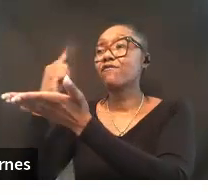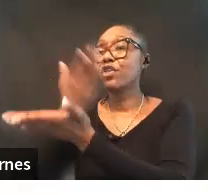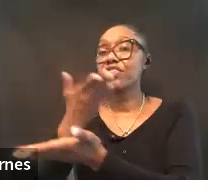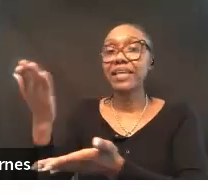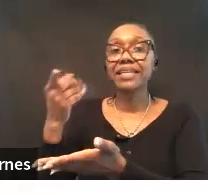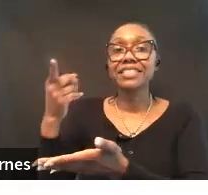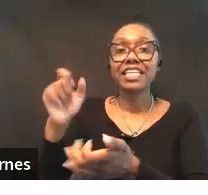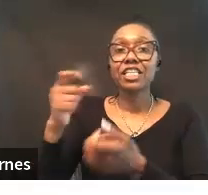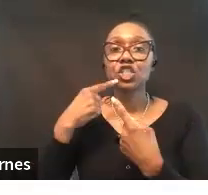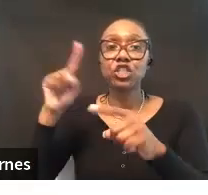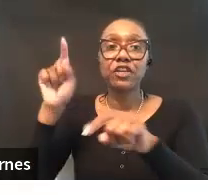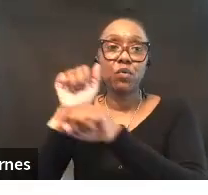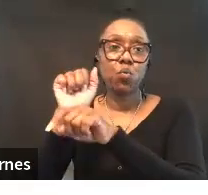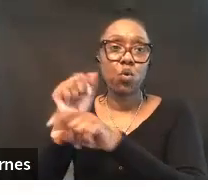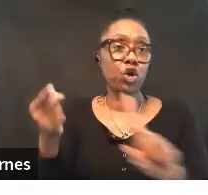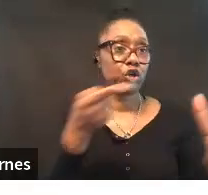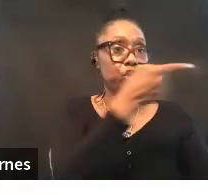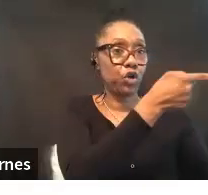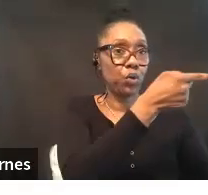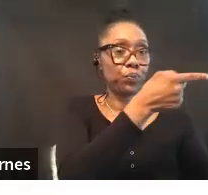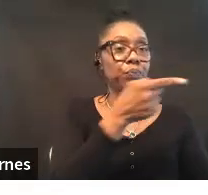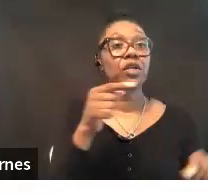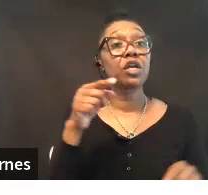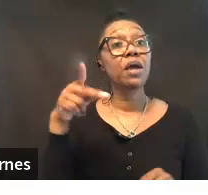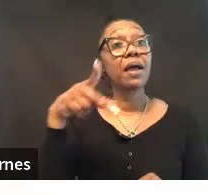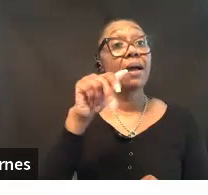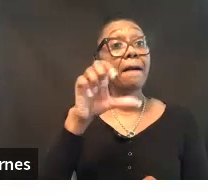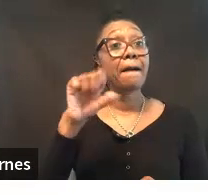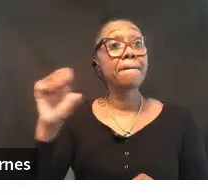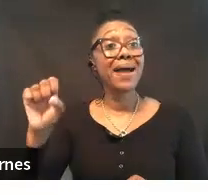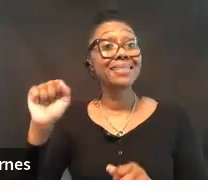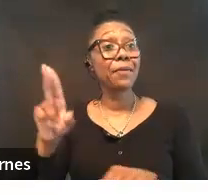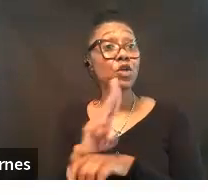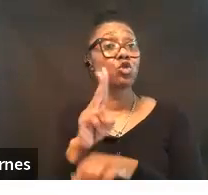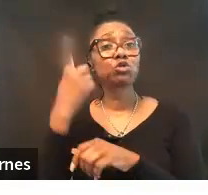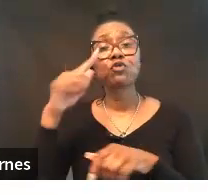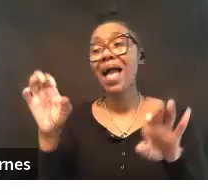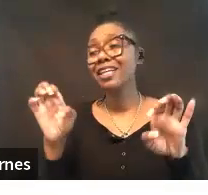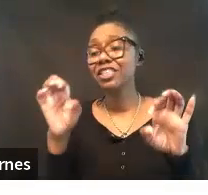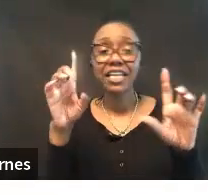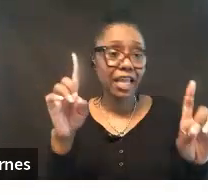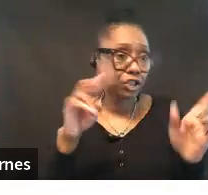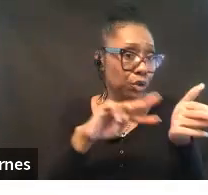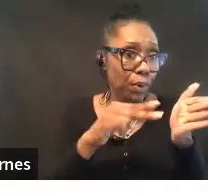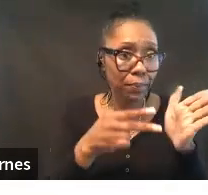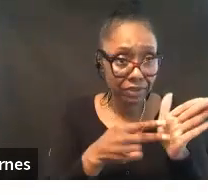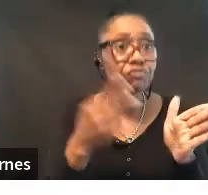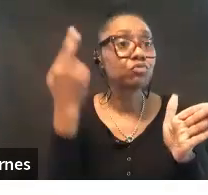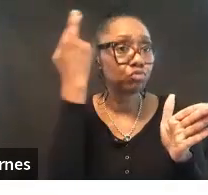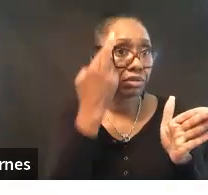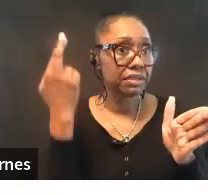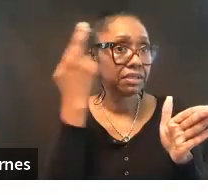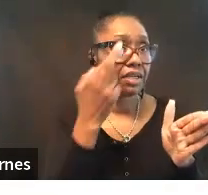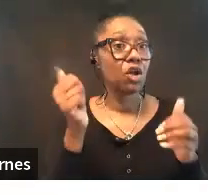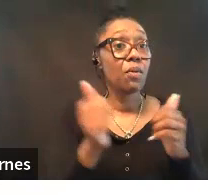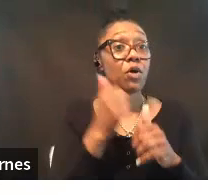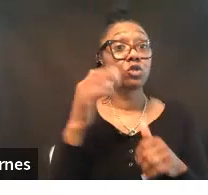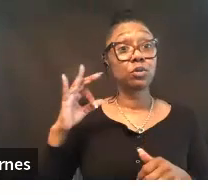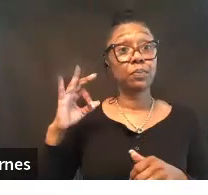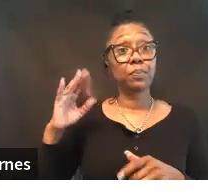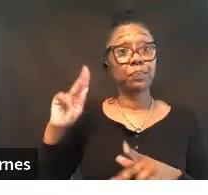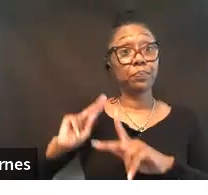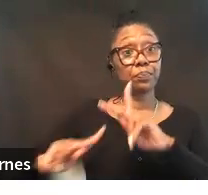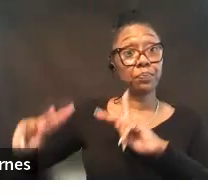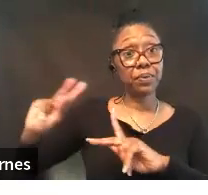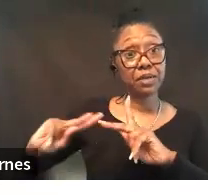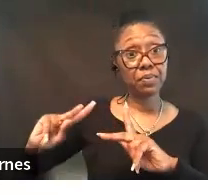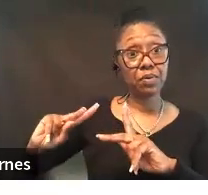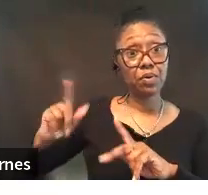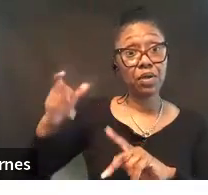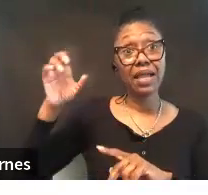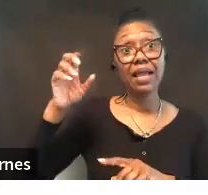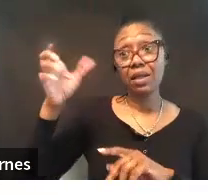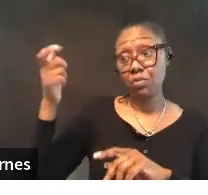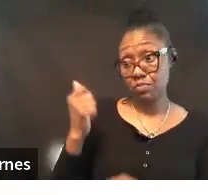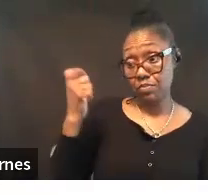Pass can be, used for educational purposes. Where in most instances and in most beneficiaries you know receiving Si understand.